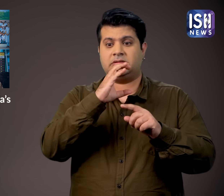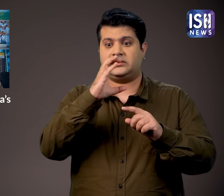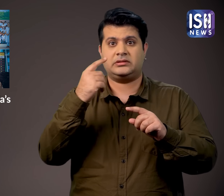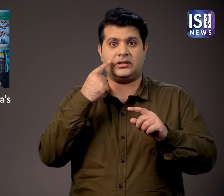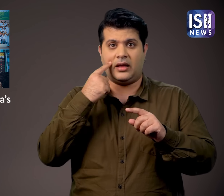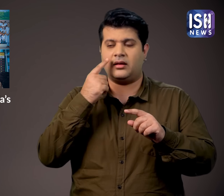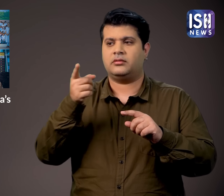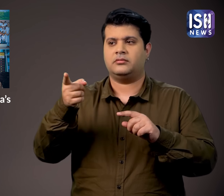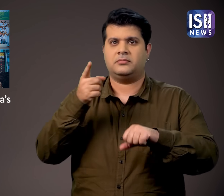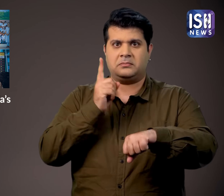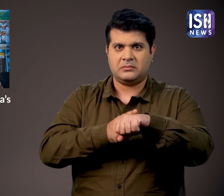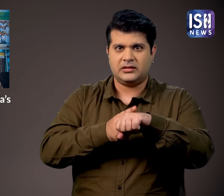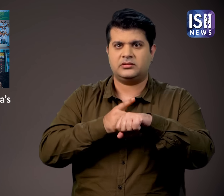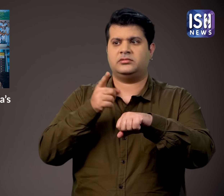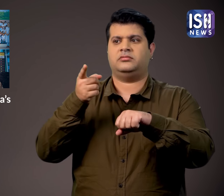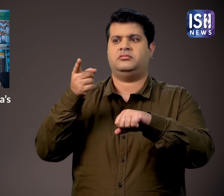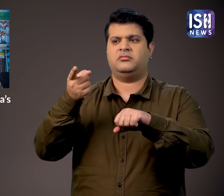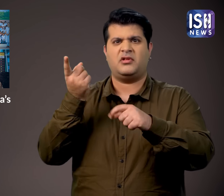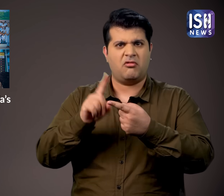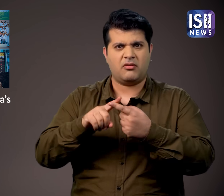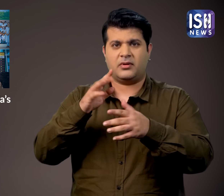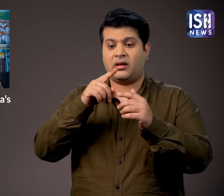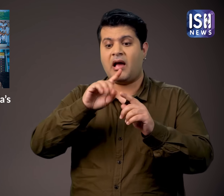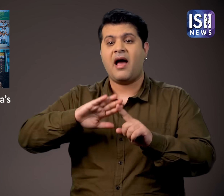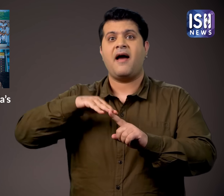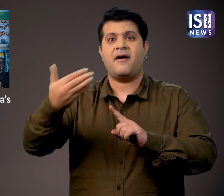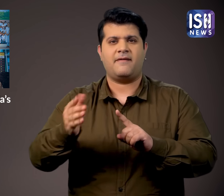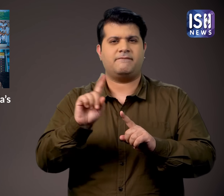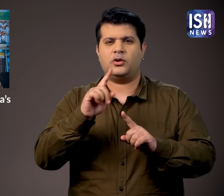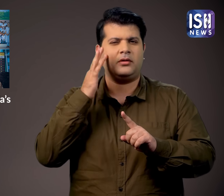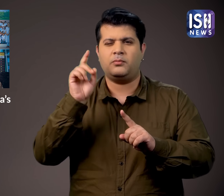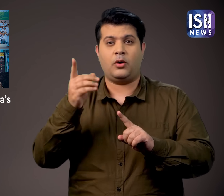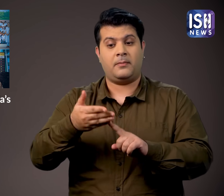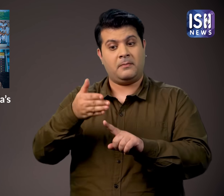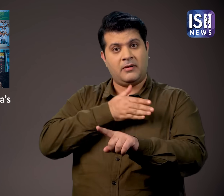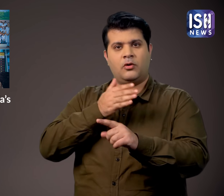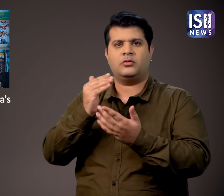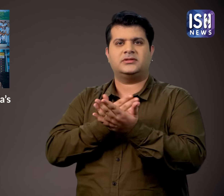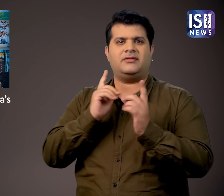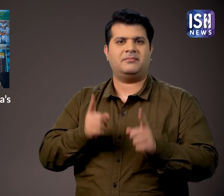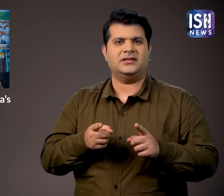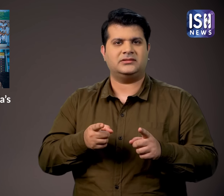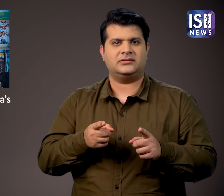CCI should be proactive instead of fixing problems after chaos occurs.